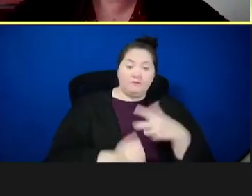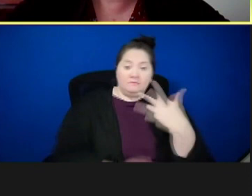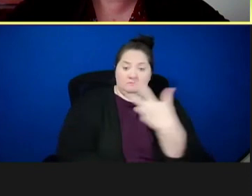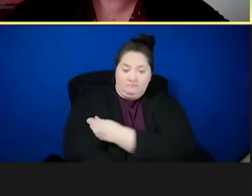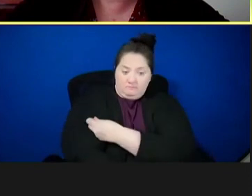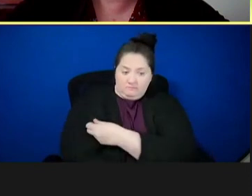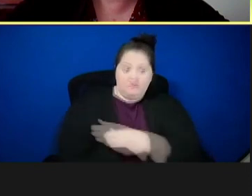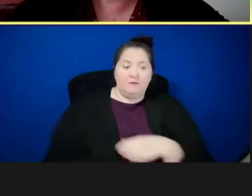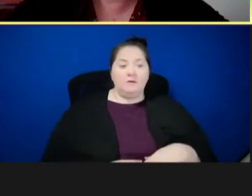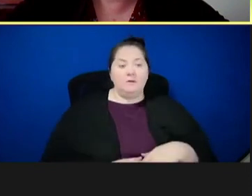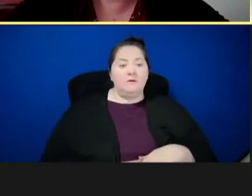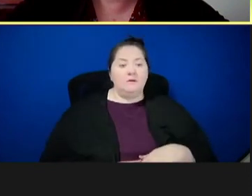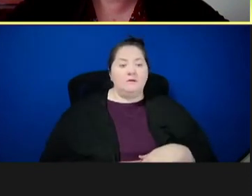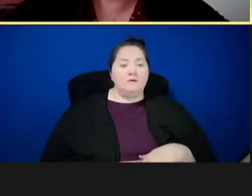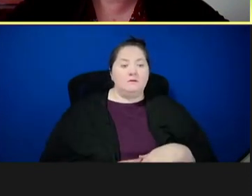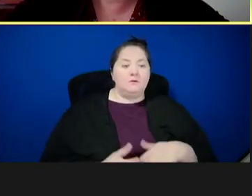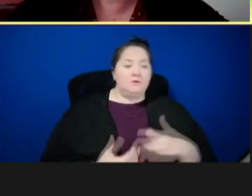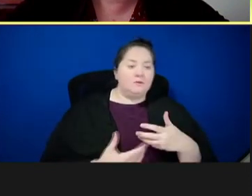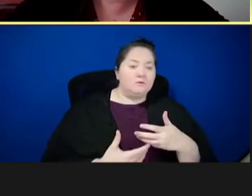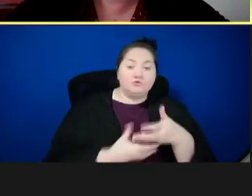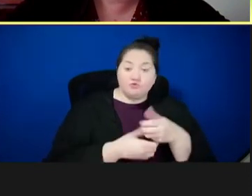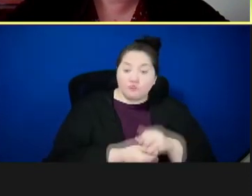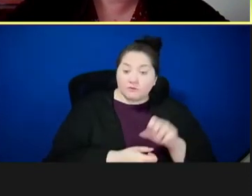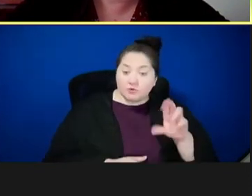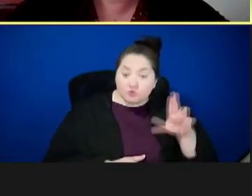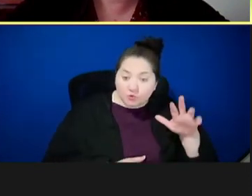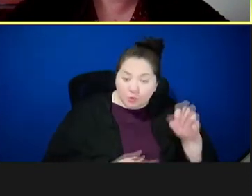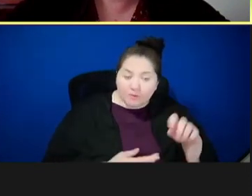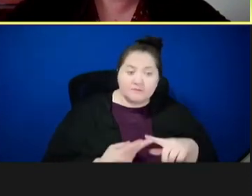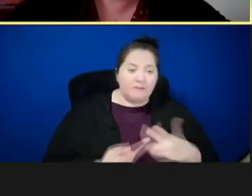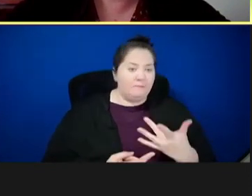trusted sources for vaccine information, as well as preferred modalities, sources,